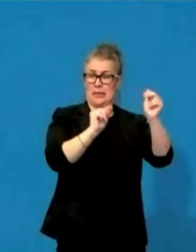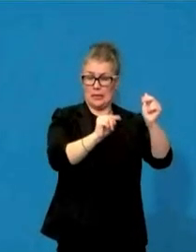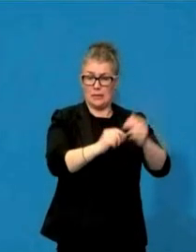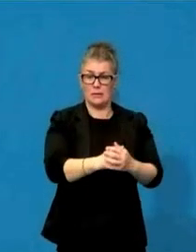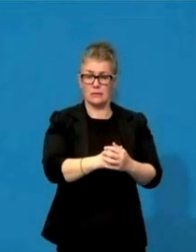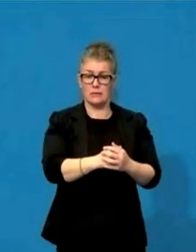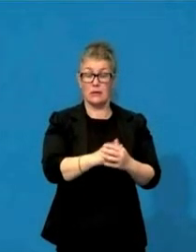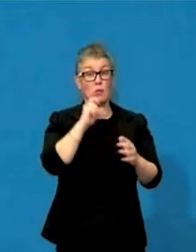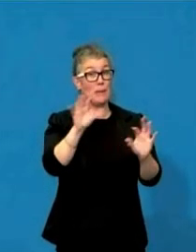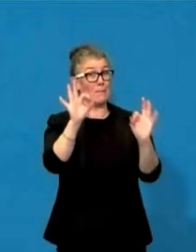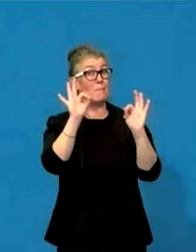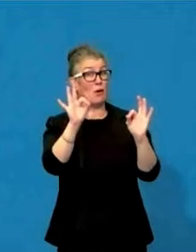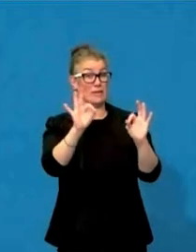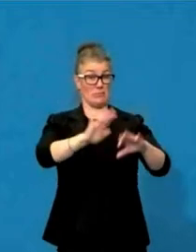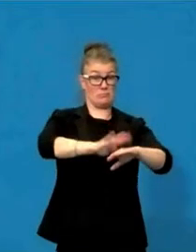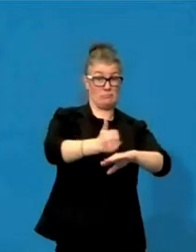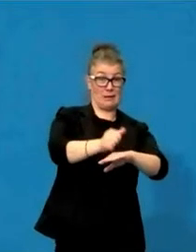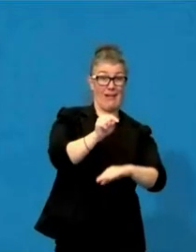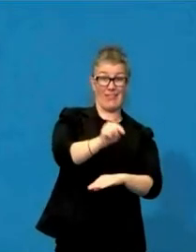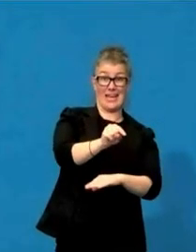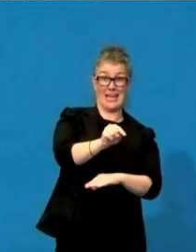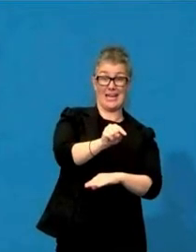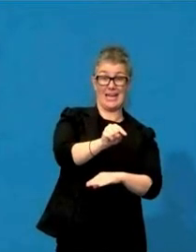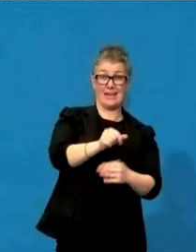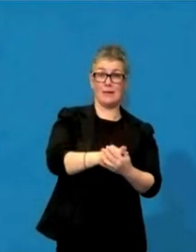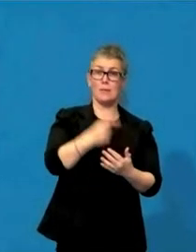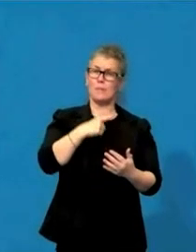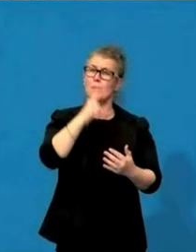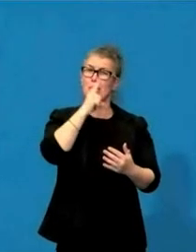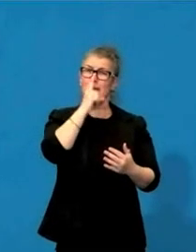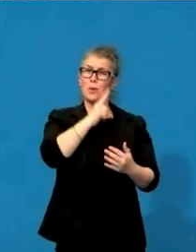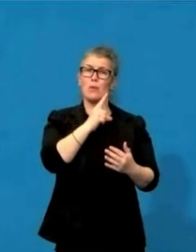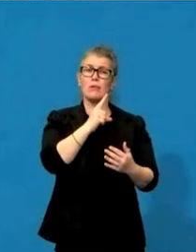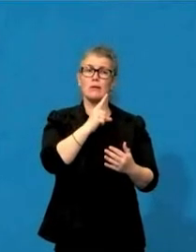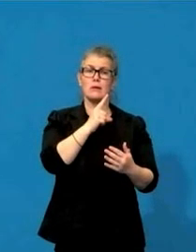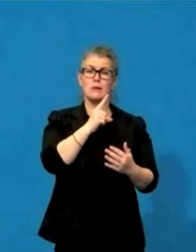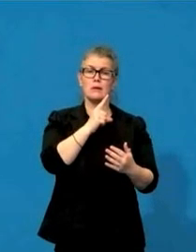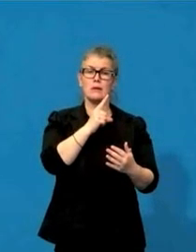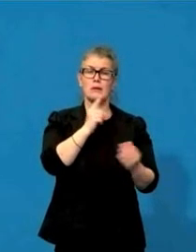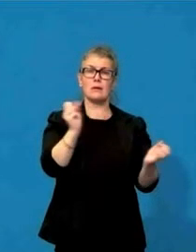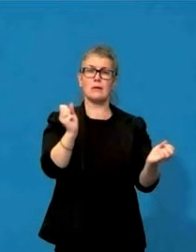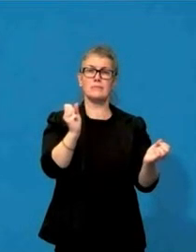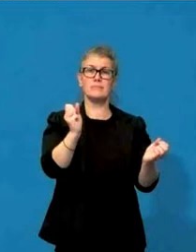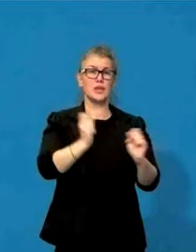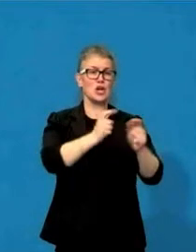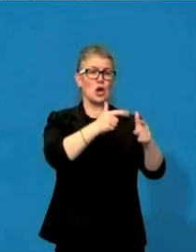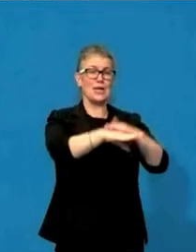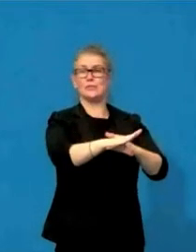ideal place, being there where people come to meet - come to town to do their shopping. There's the post office there.